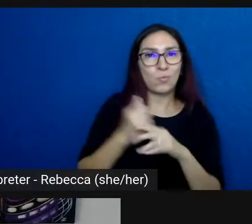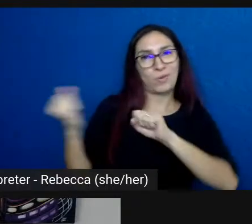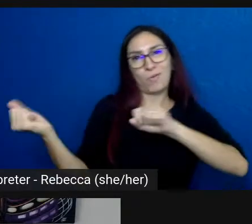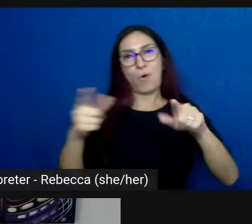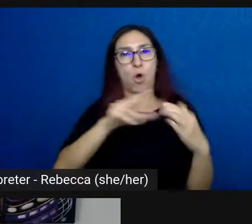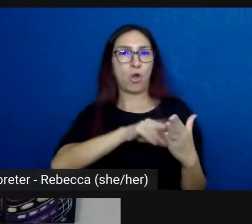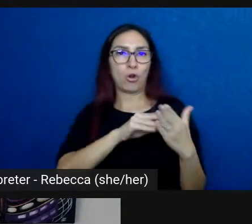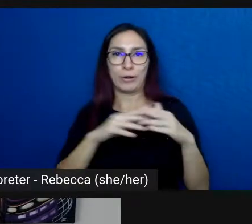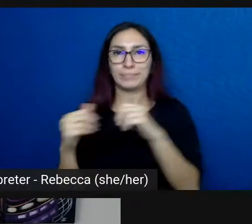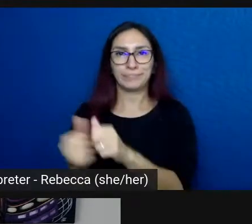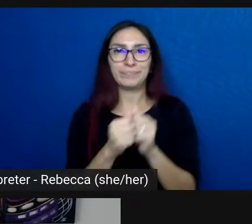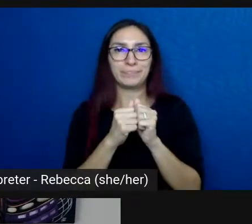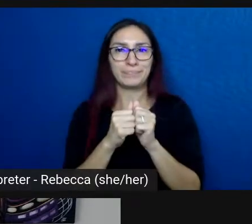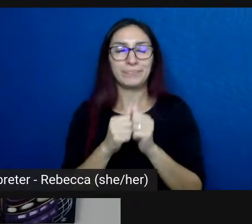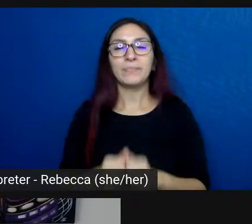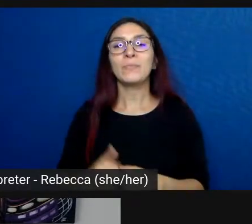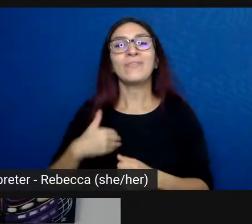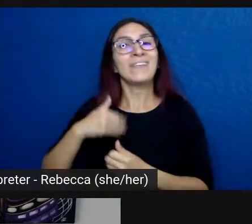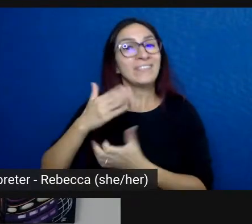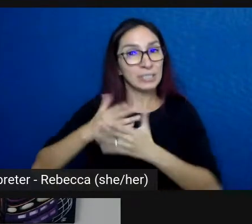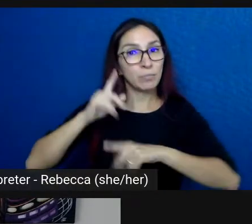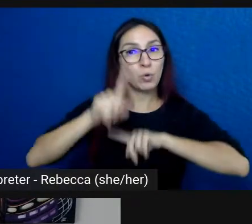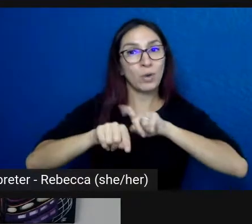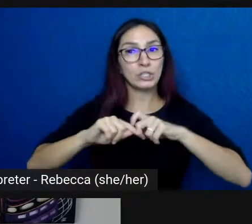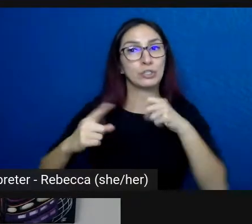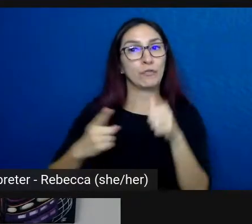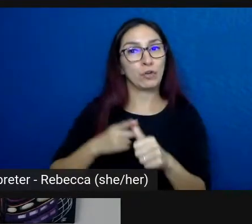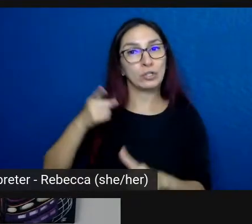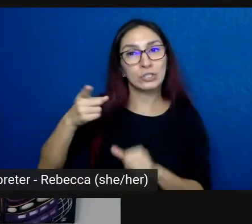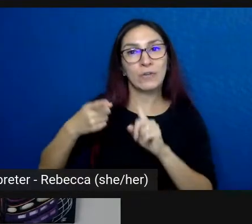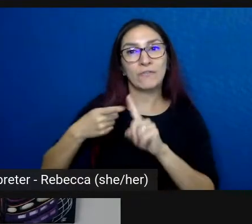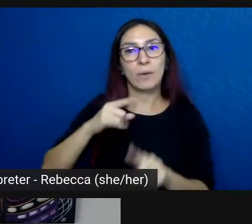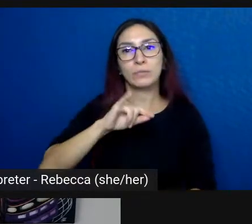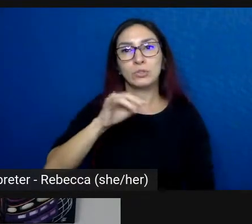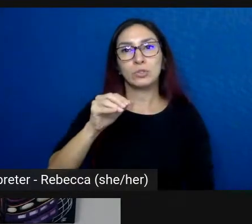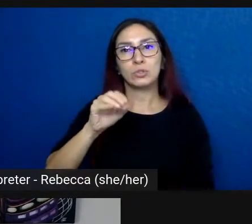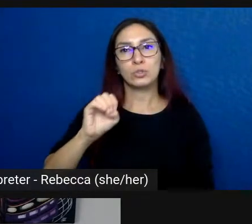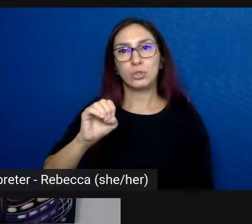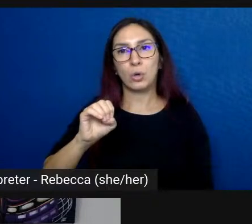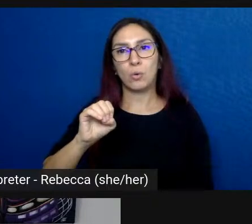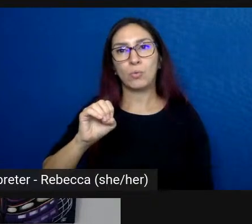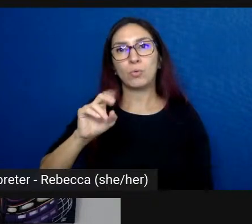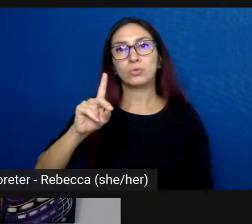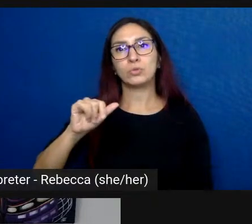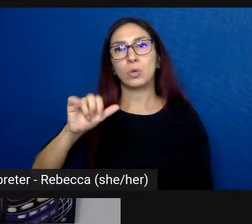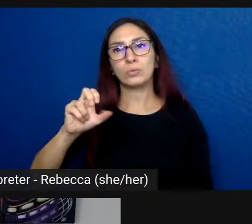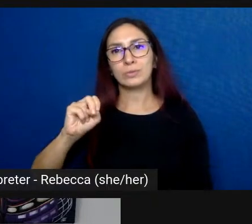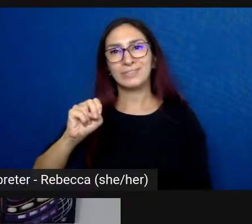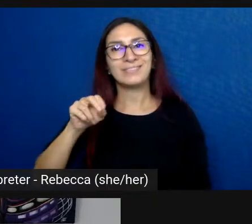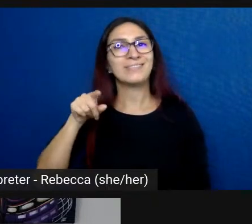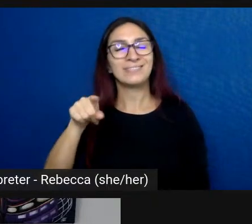Accessibility is a journey and we are all learning no matter what level we are on. Seriously, thank you. We do have some questions.